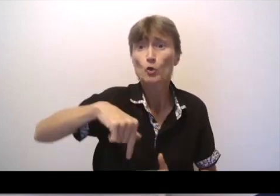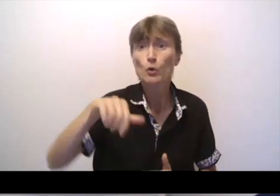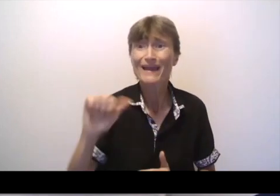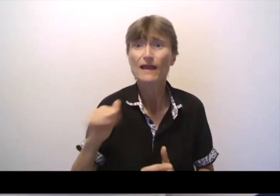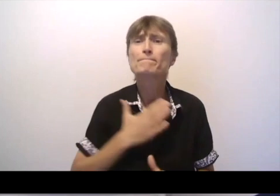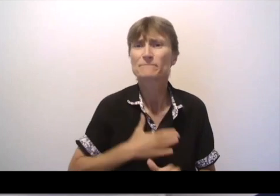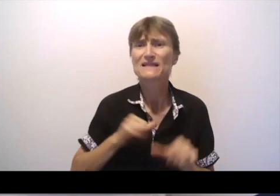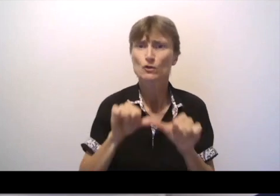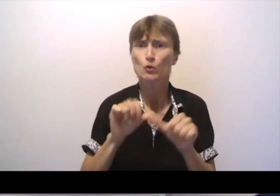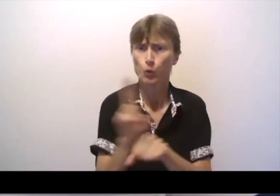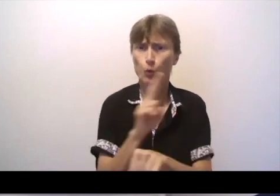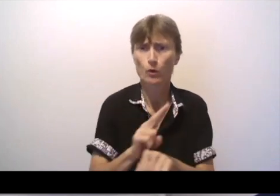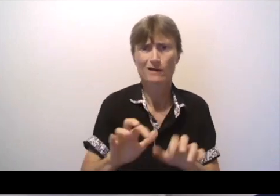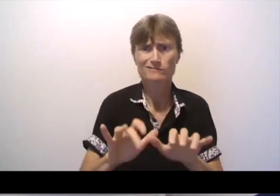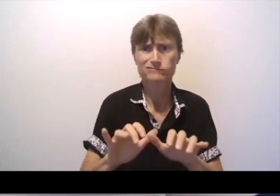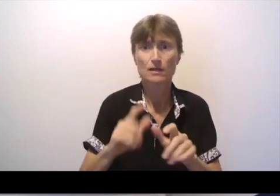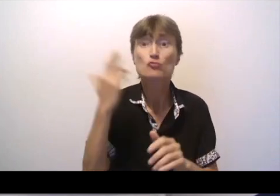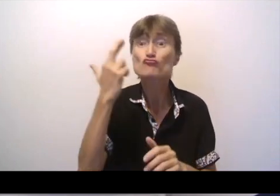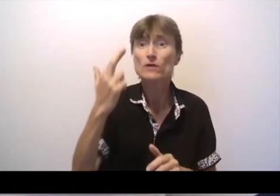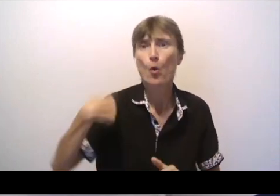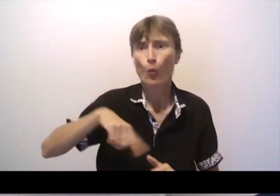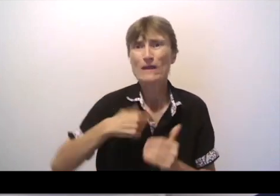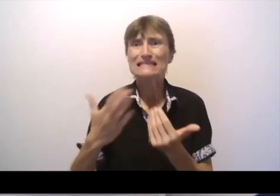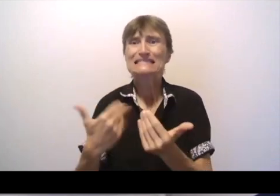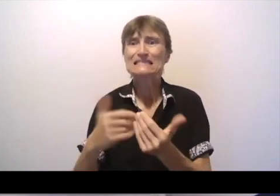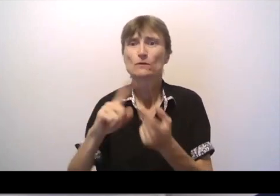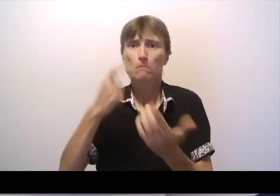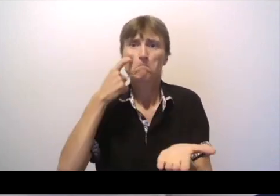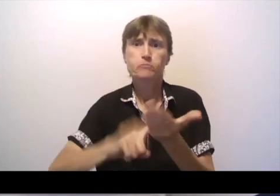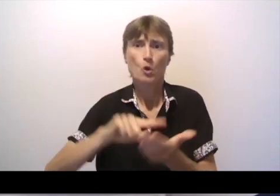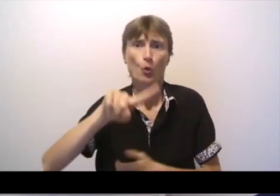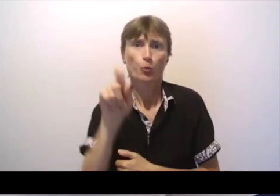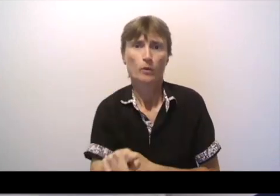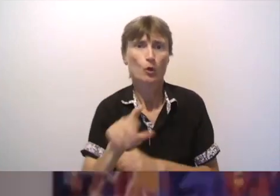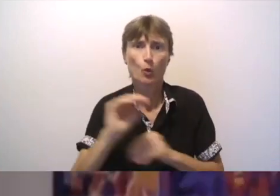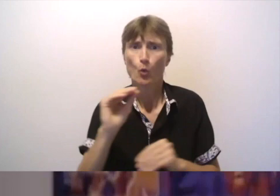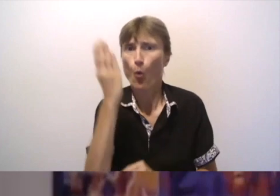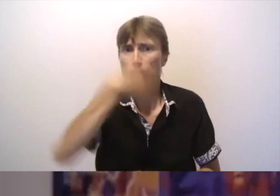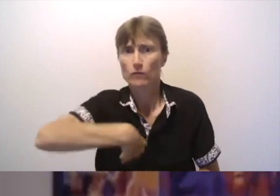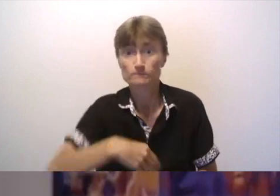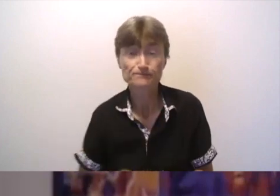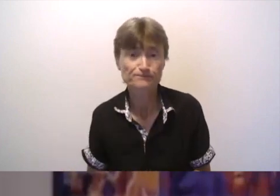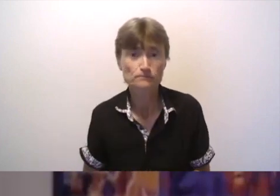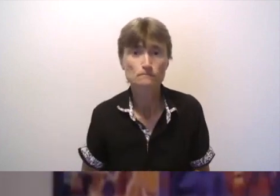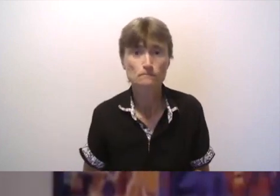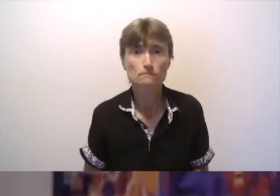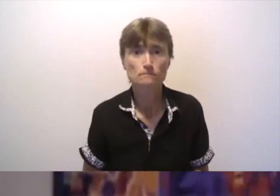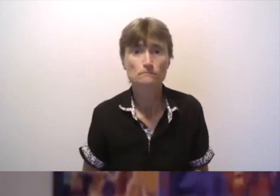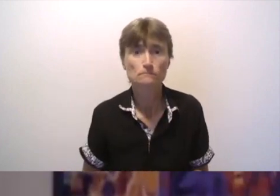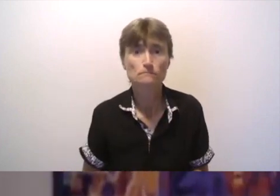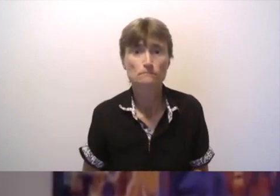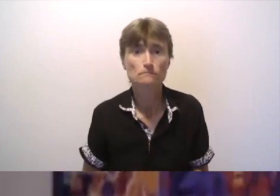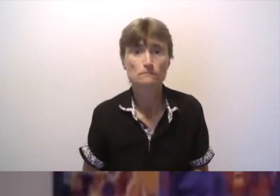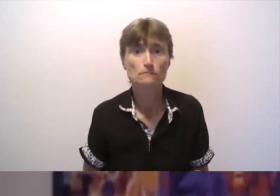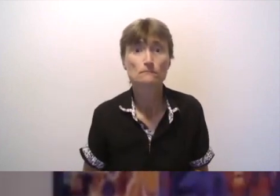to curate curate the questions so uh for craig or